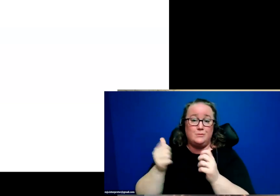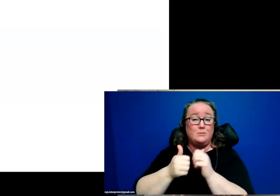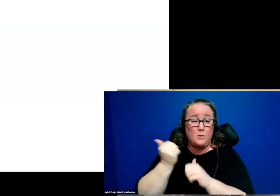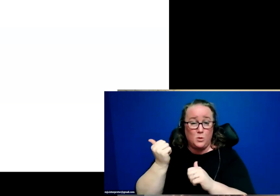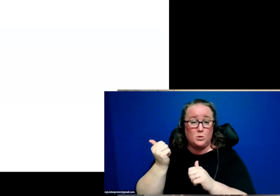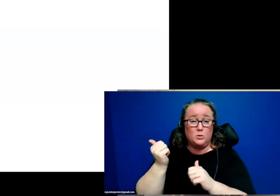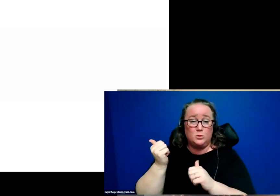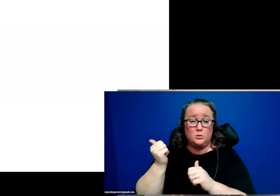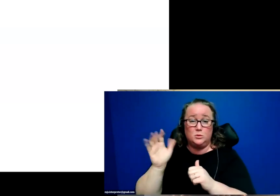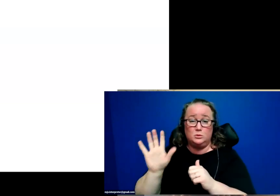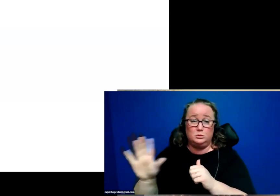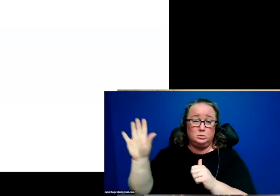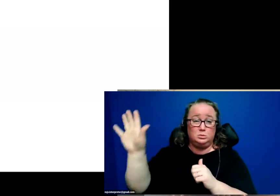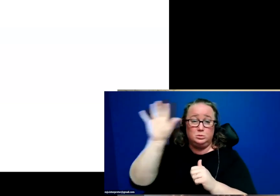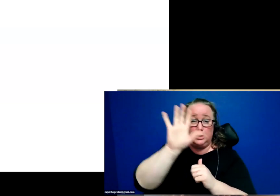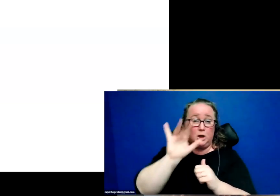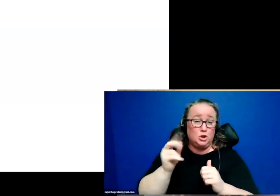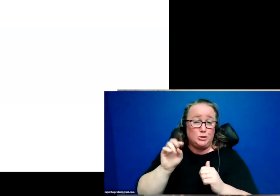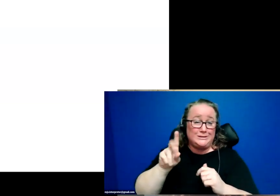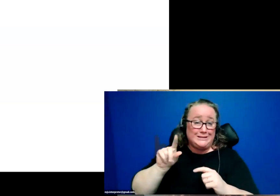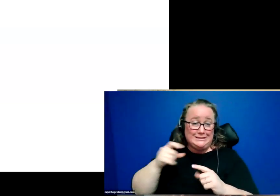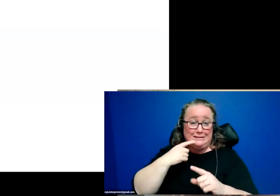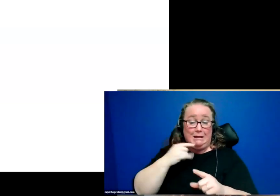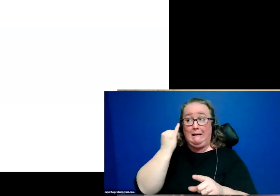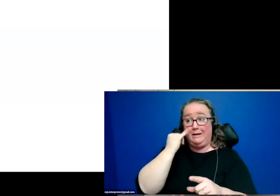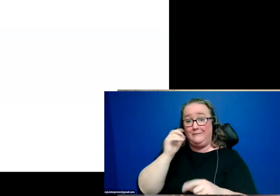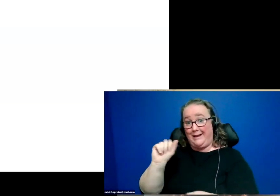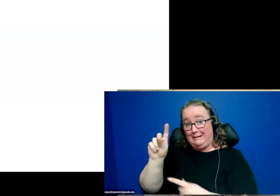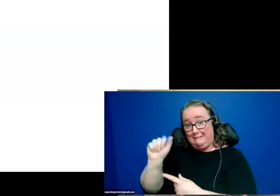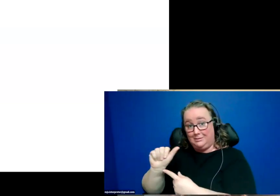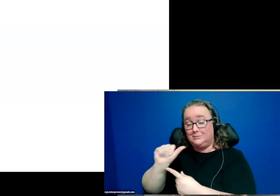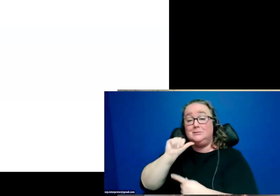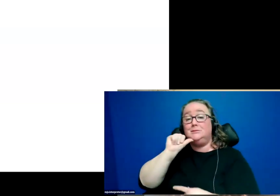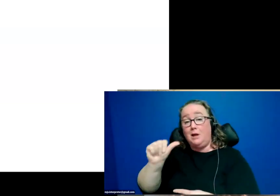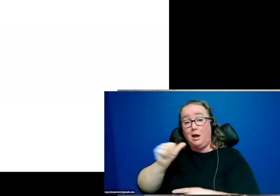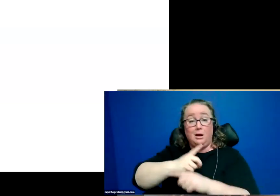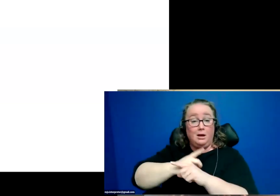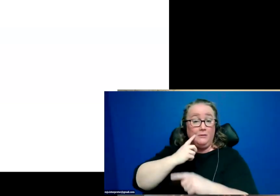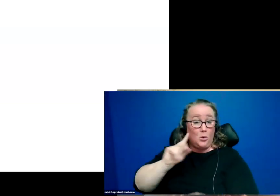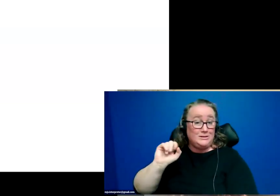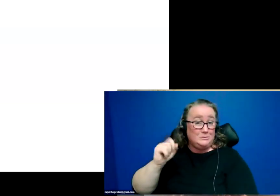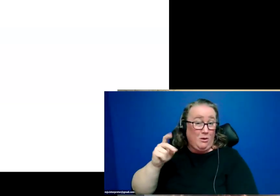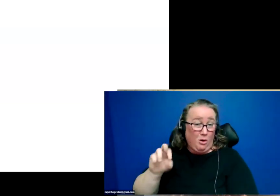continue to say essentially that the ADA is not a defense to TPR. But I think that, you know,